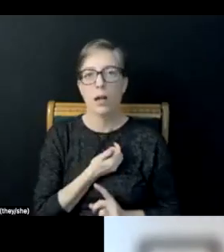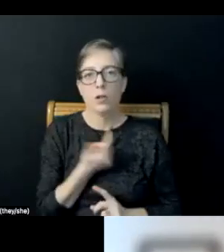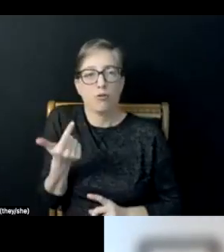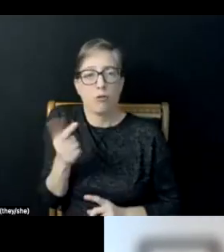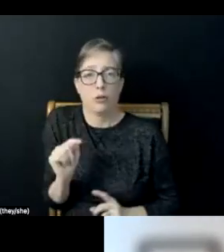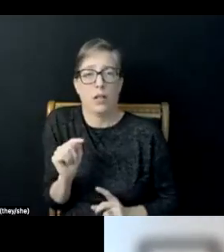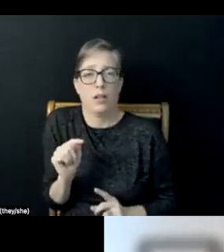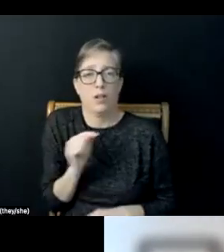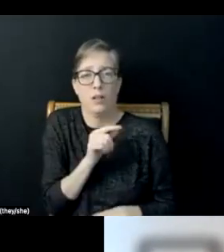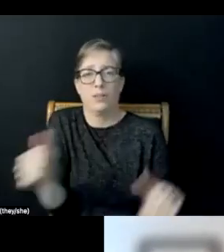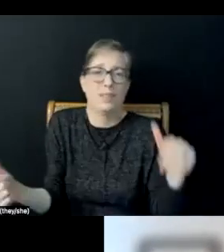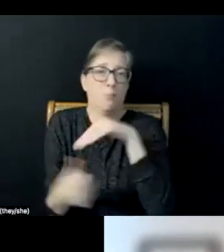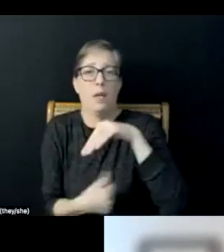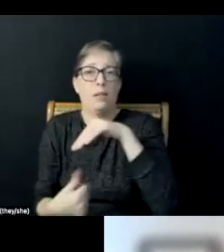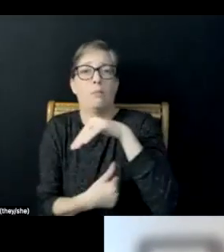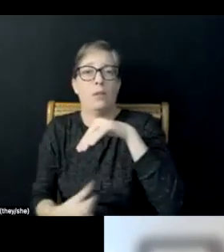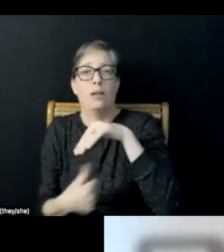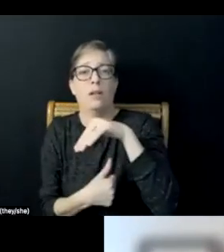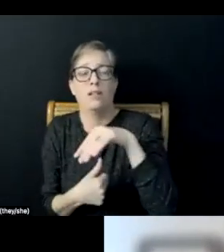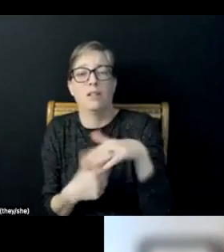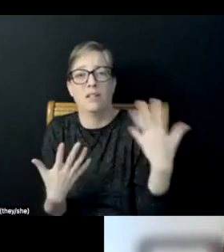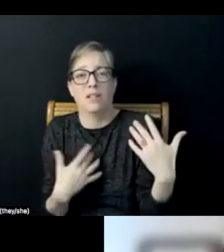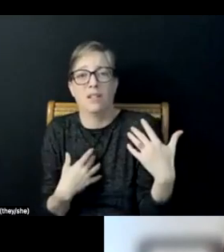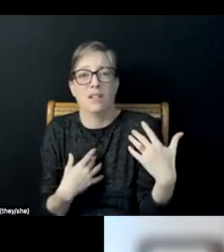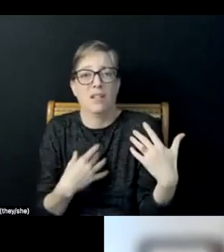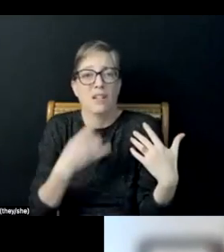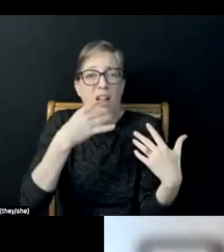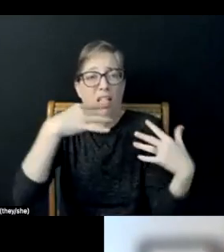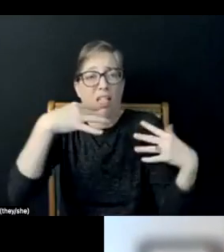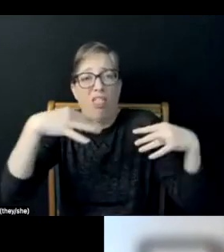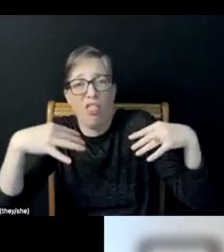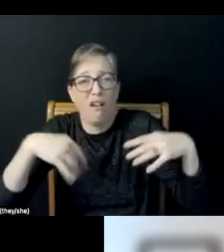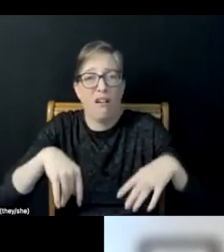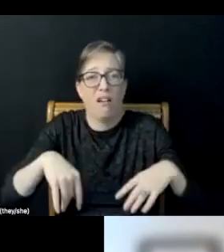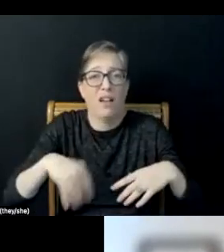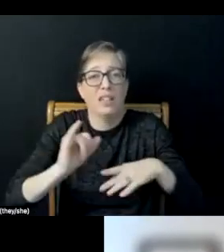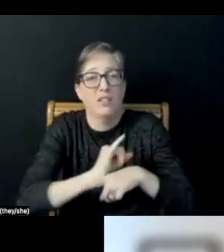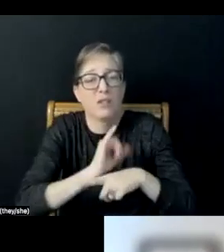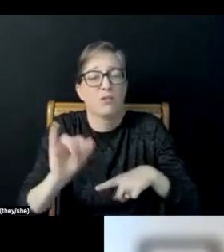It has a very industrial medical vibe to it. Yes, there are rocking chairs that you can bring in,